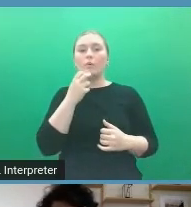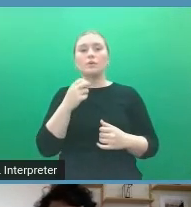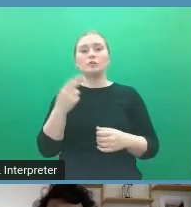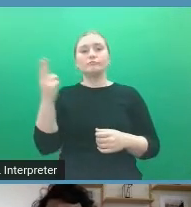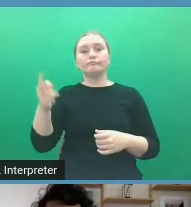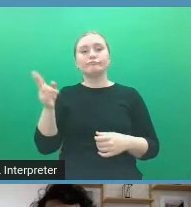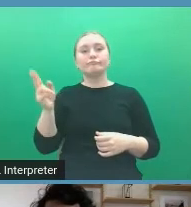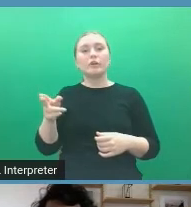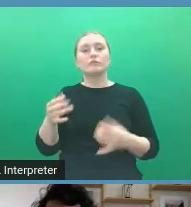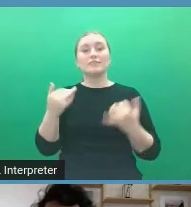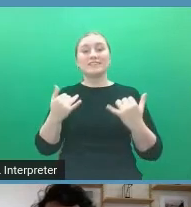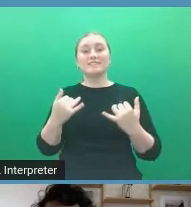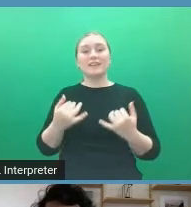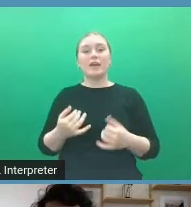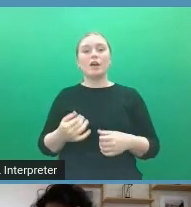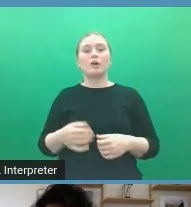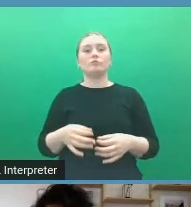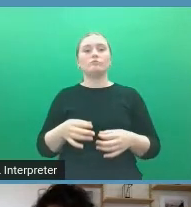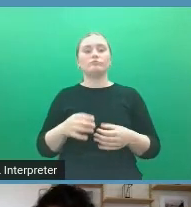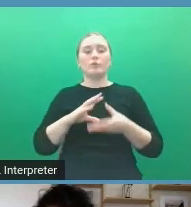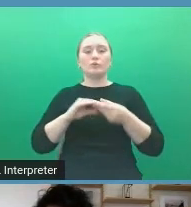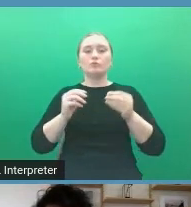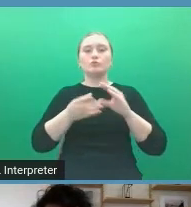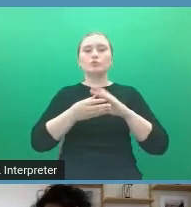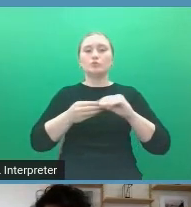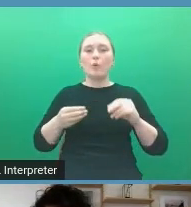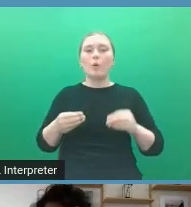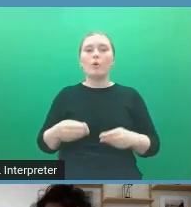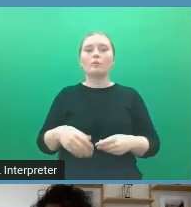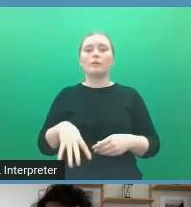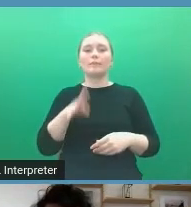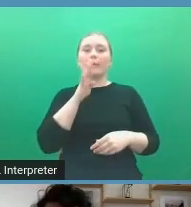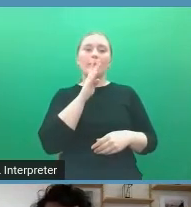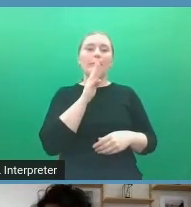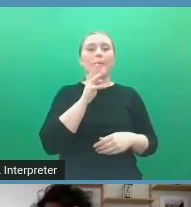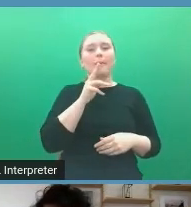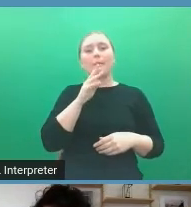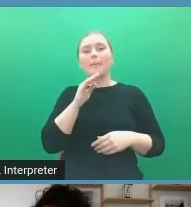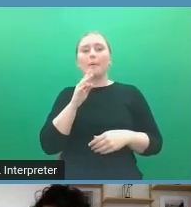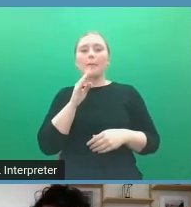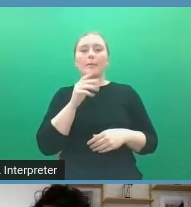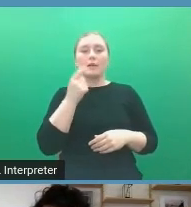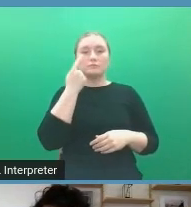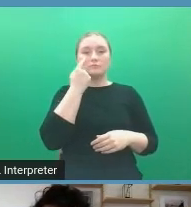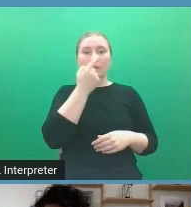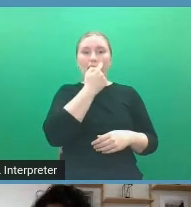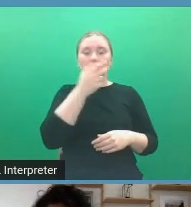telling a story. So we're able to increase success access for everyone, increase accessibility. It's